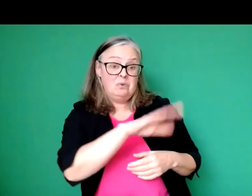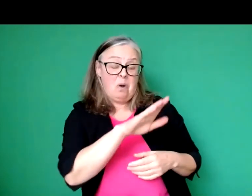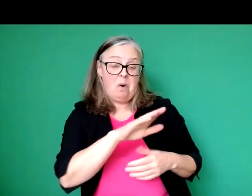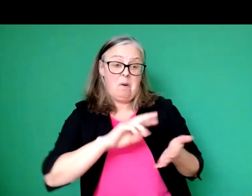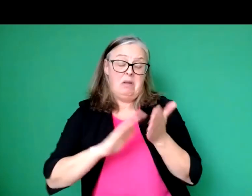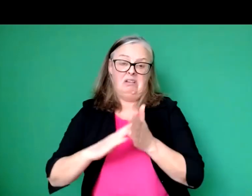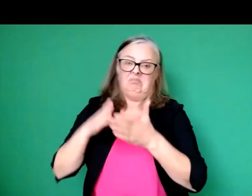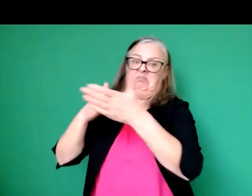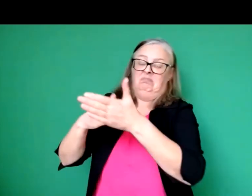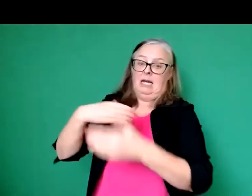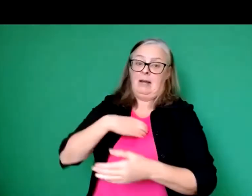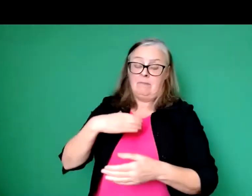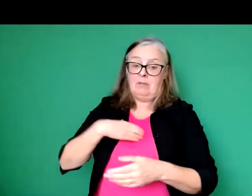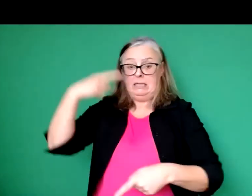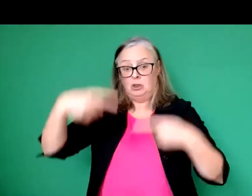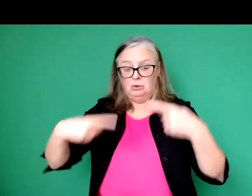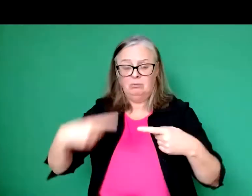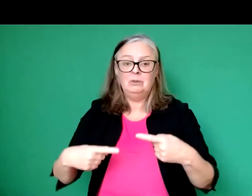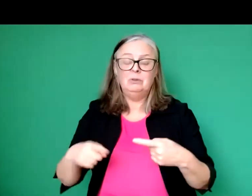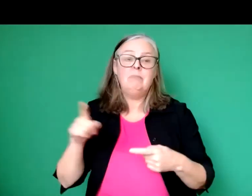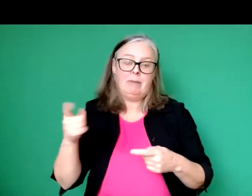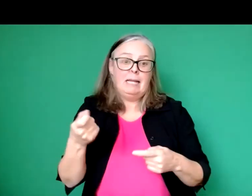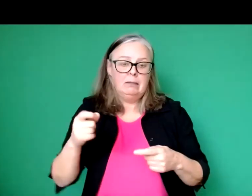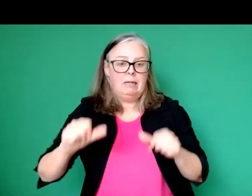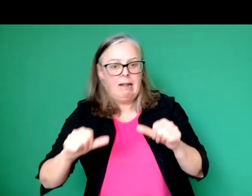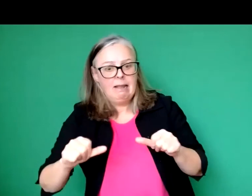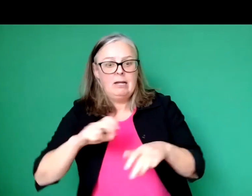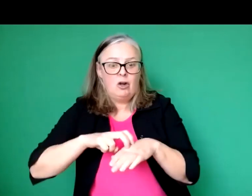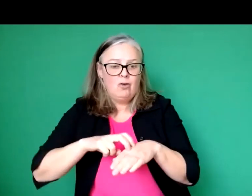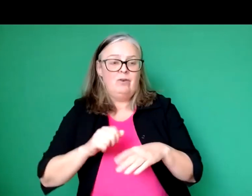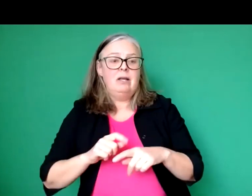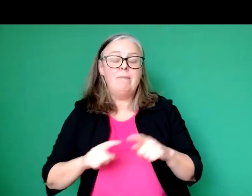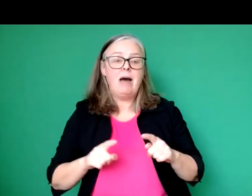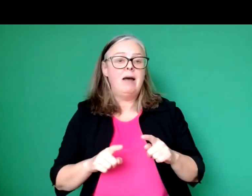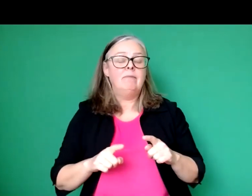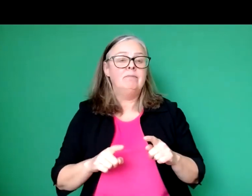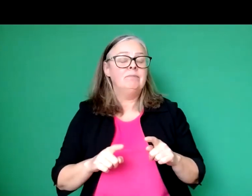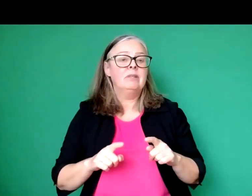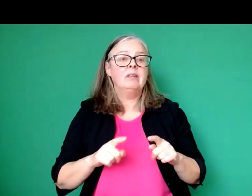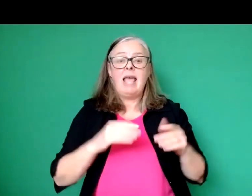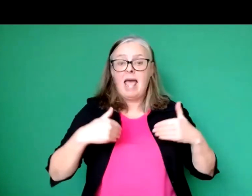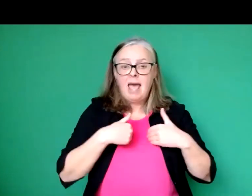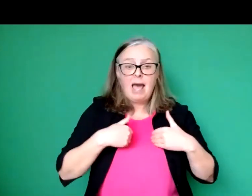but you know it's no different than if somebody a person is misbehaving they're too loud or they're